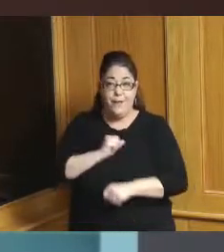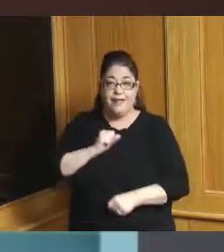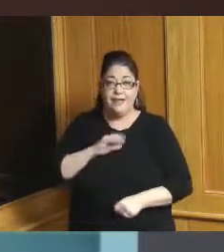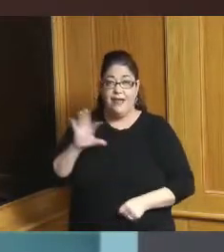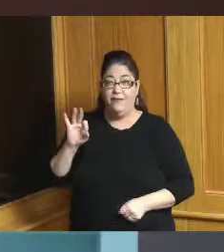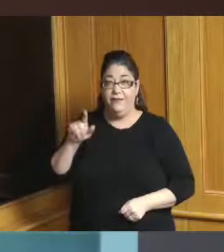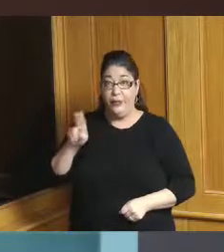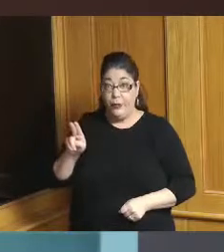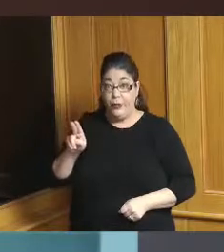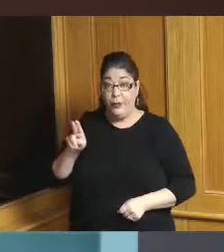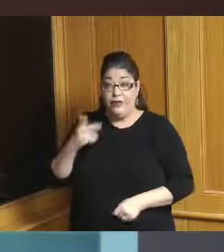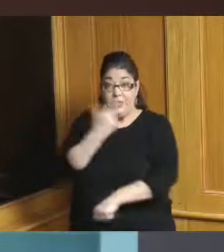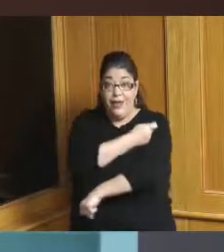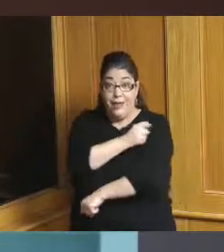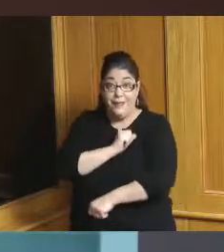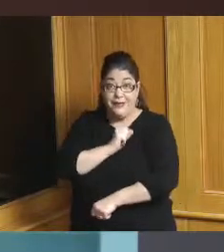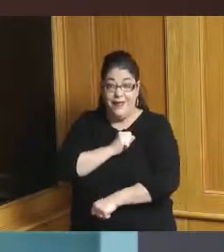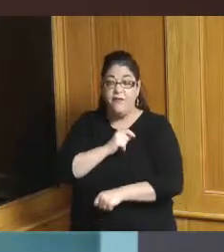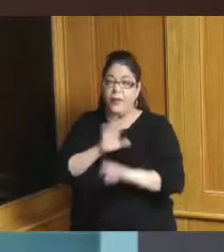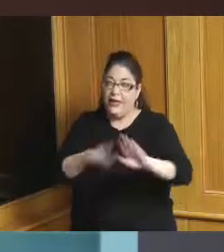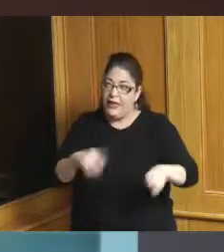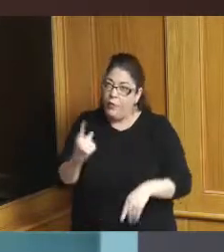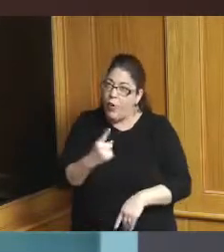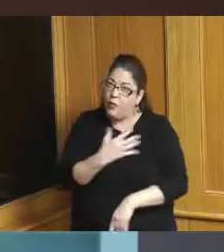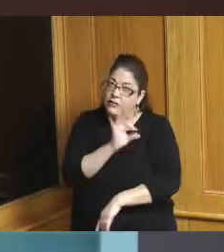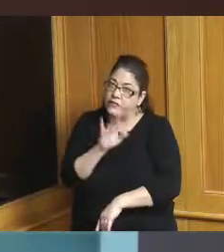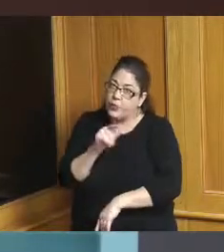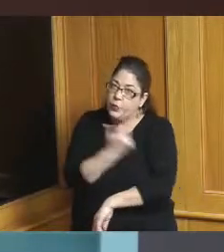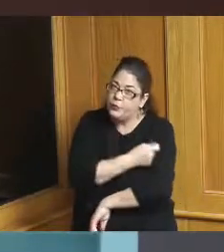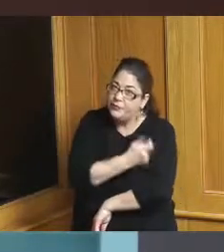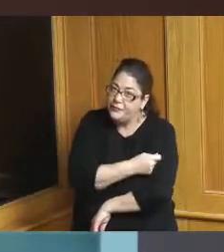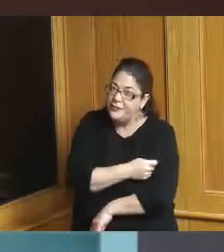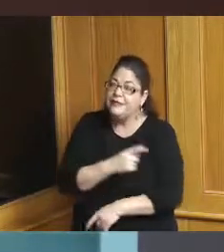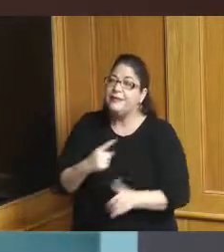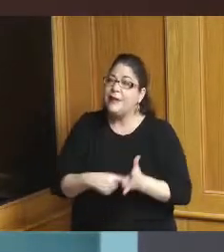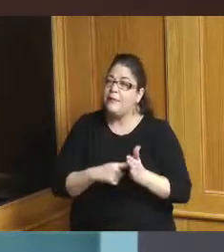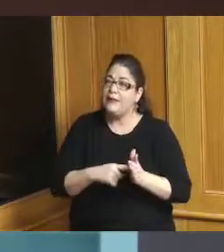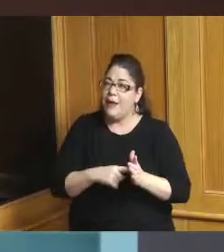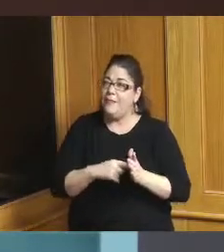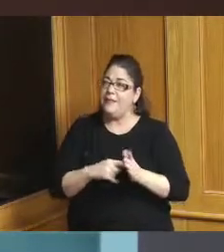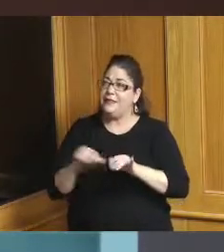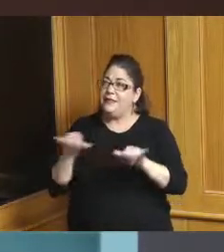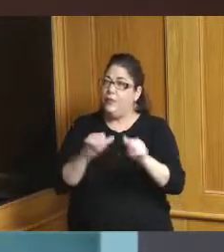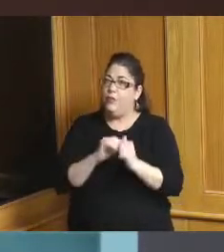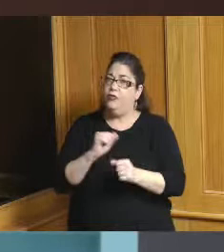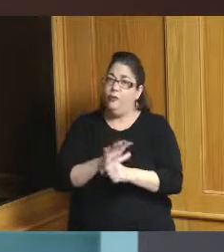so I wanted to be sure that's not the case in schools too and so you know if you look at